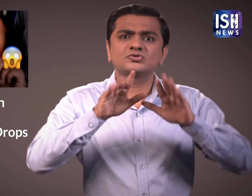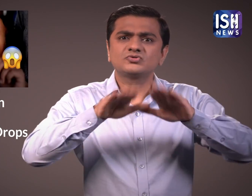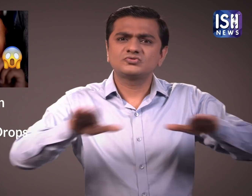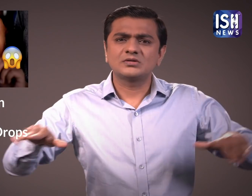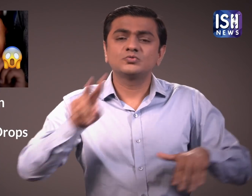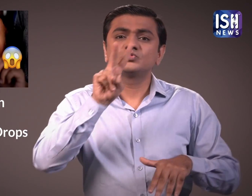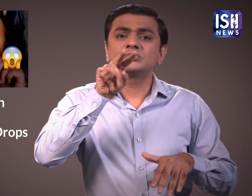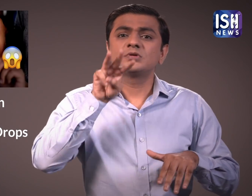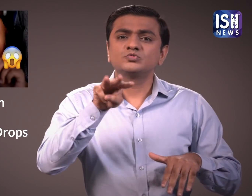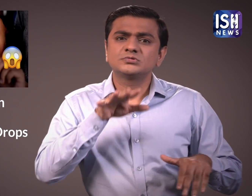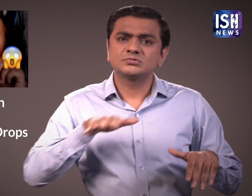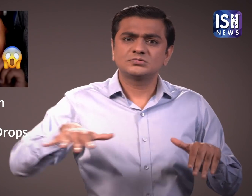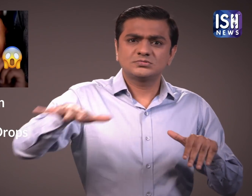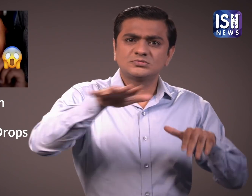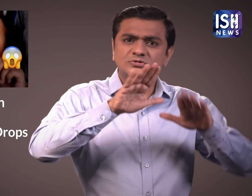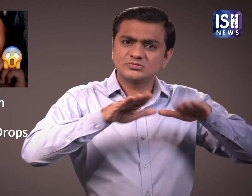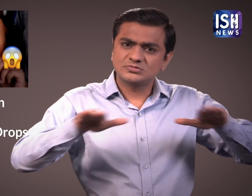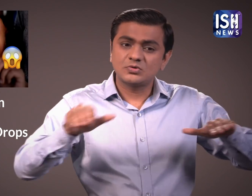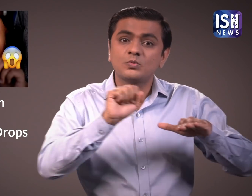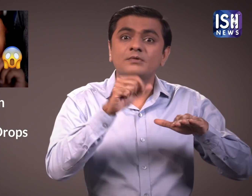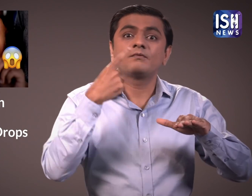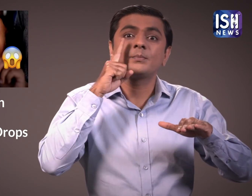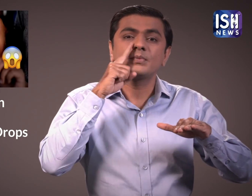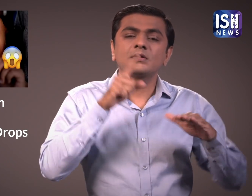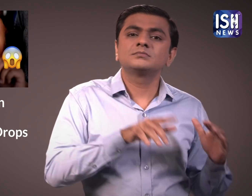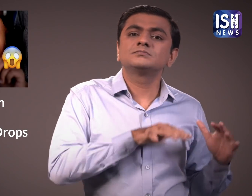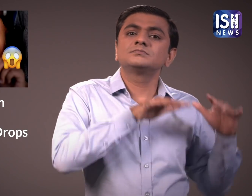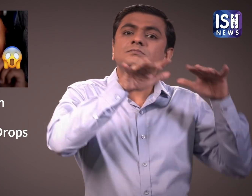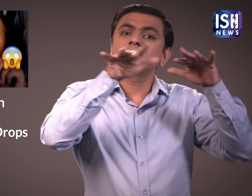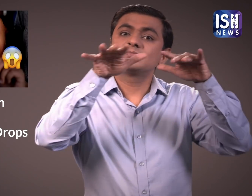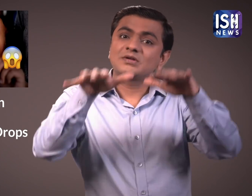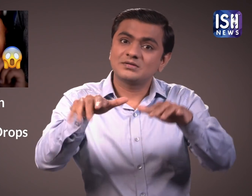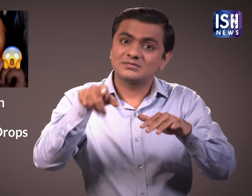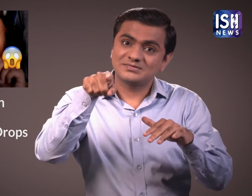2,000 small children had gathered along with their parents